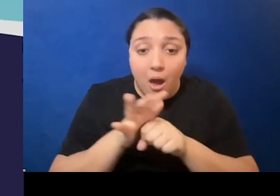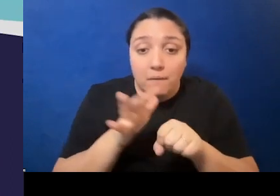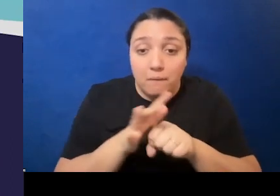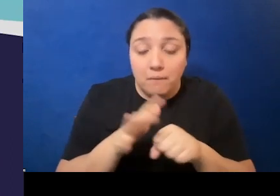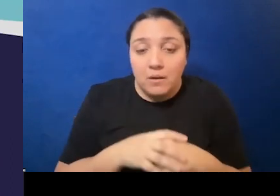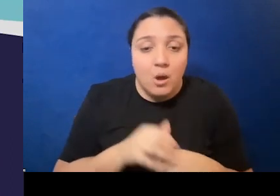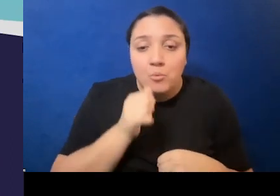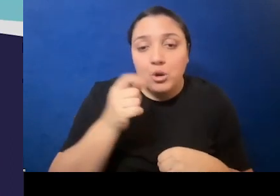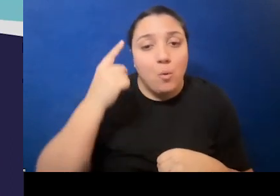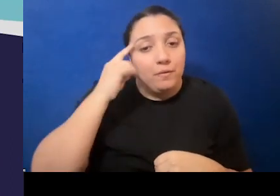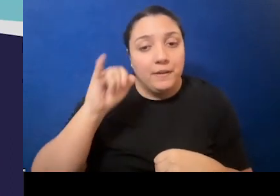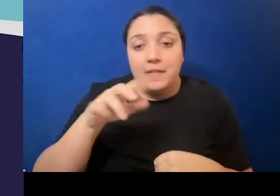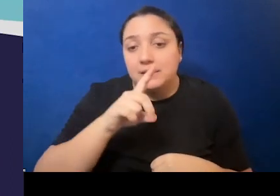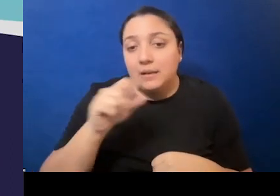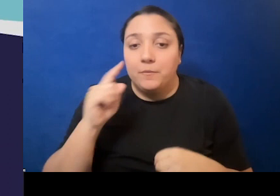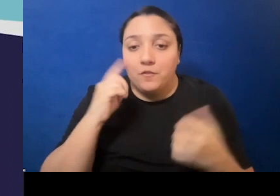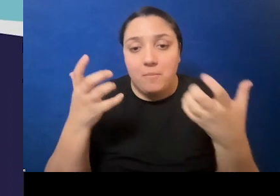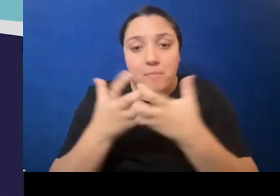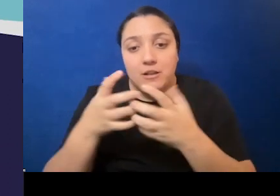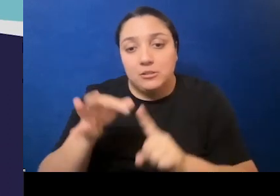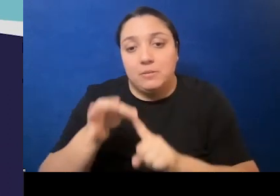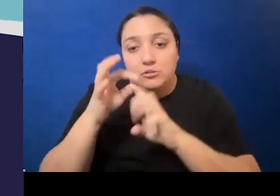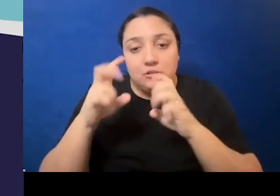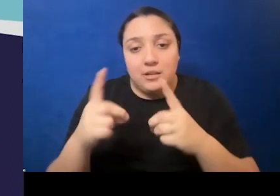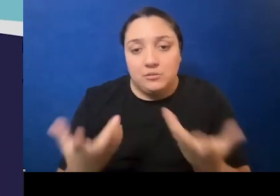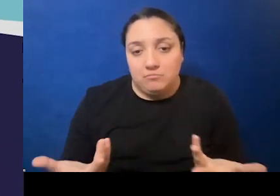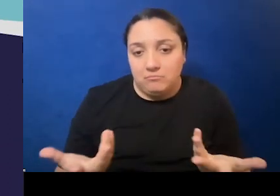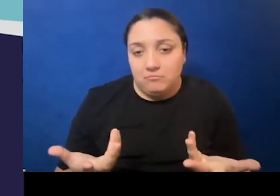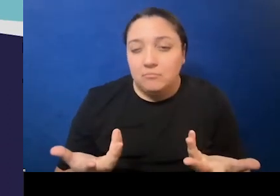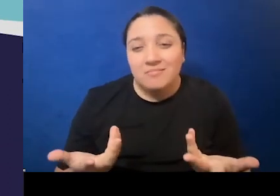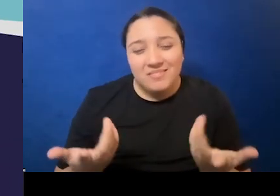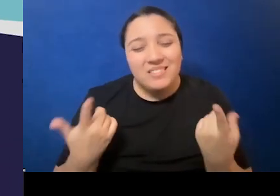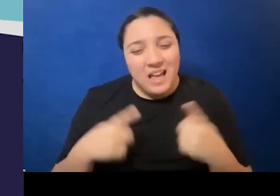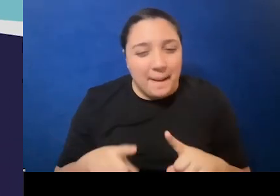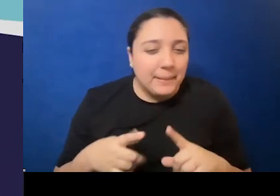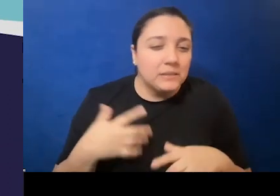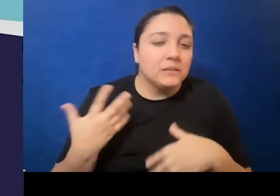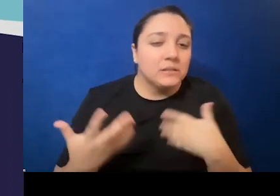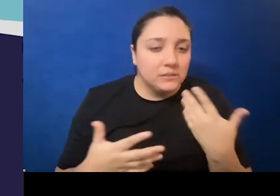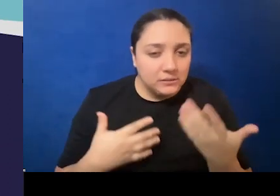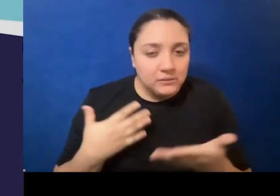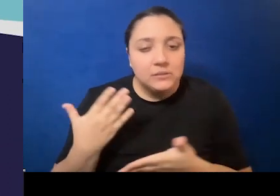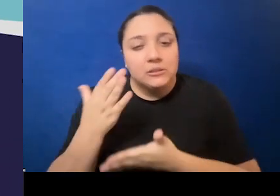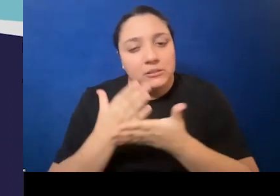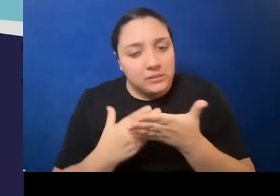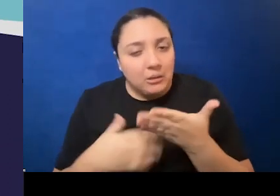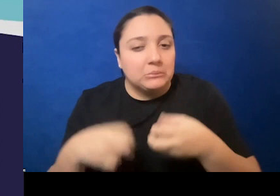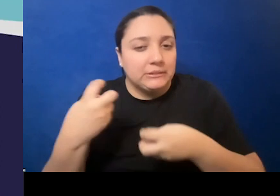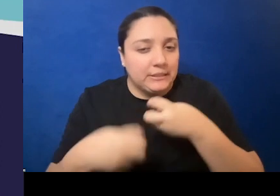OFTEN THAN NOT AND WE DON'T SEE THIS IS A DISABILITY THAT RISES TO THE LEVEL OF SPECIAL EDUCATION. THAT DOES COME THROUGH IN SOME